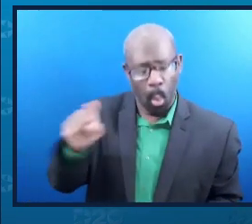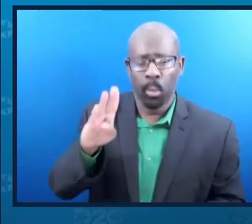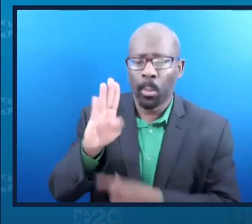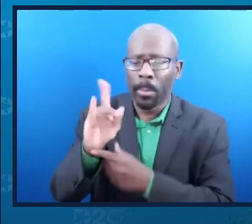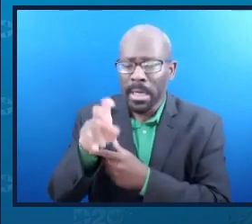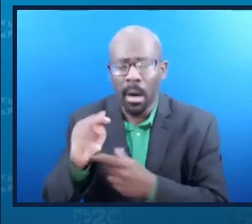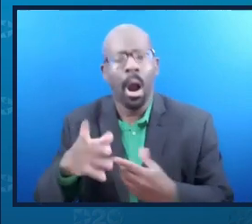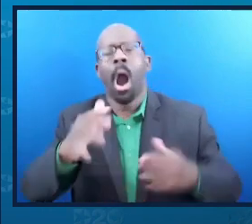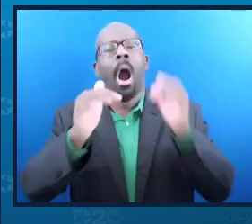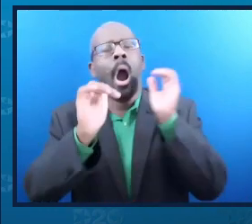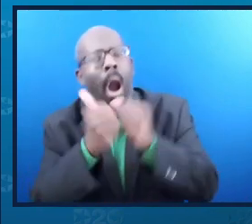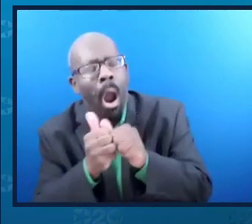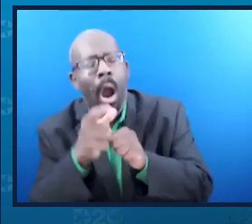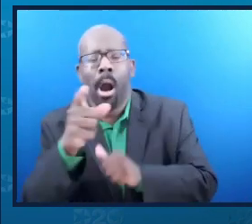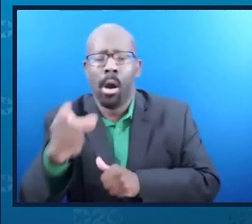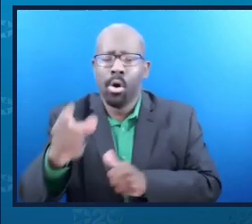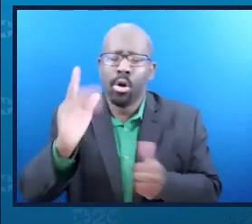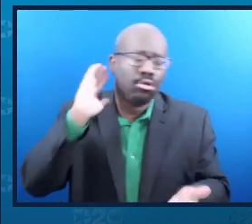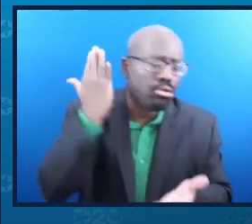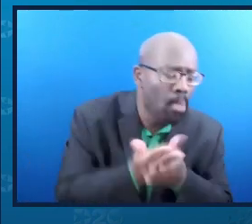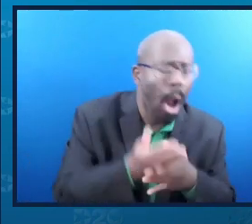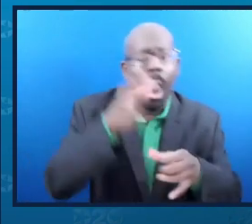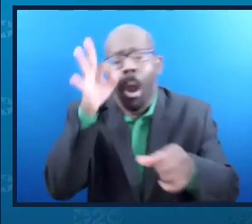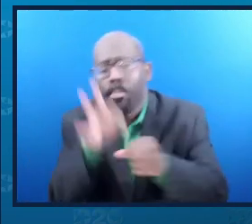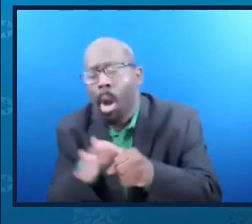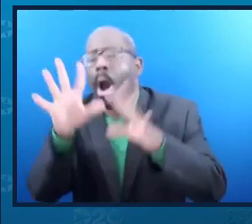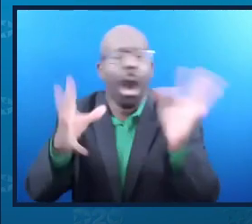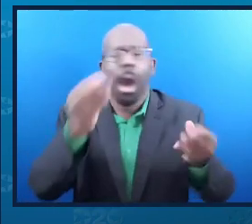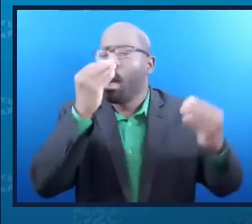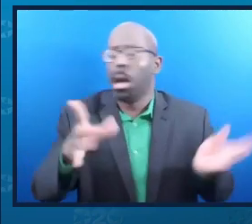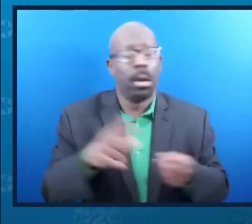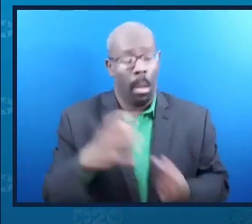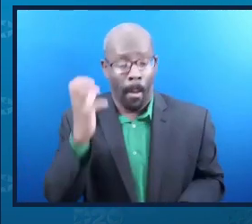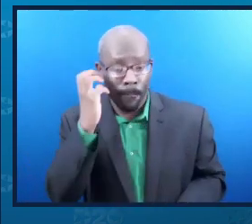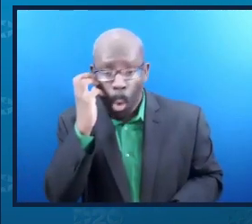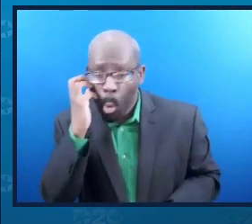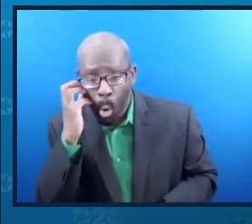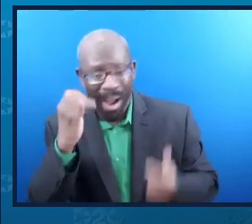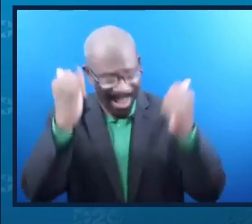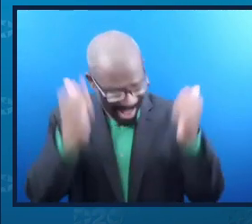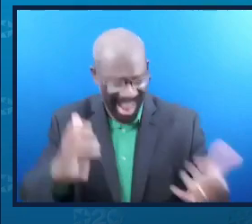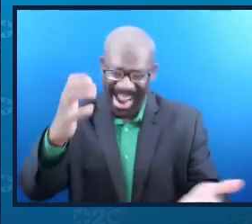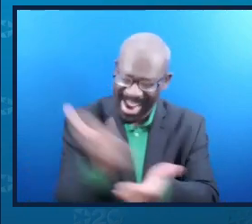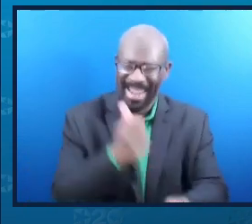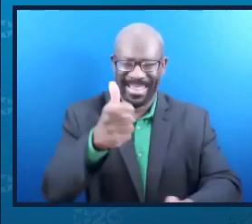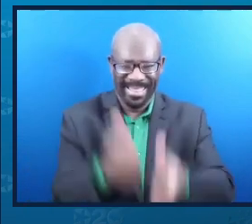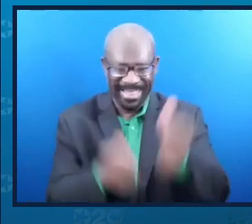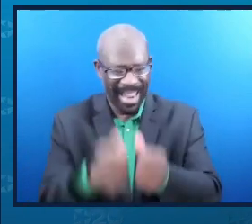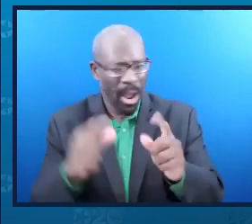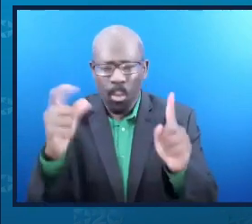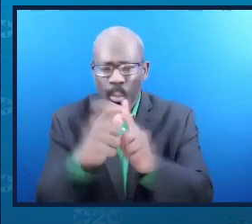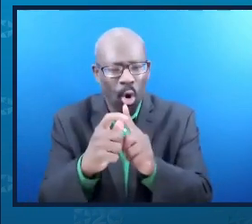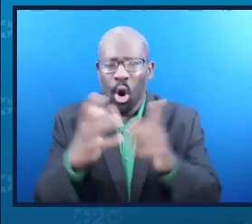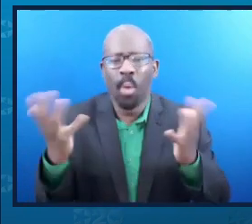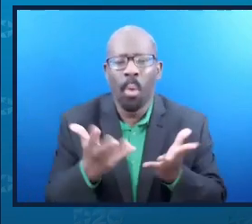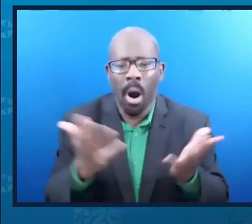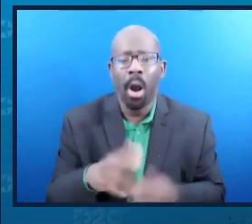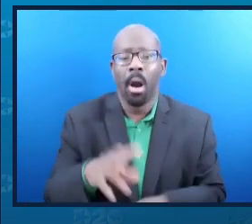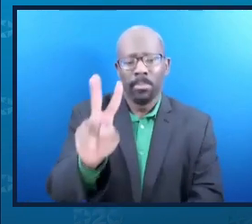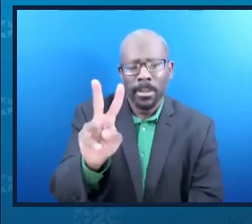SO PLEASE, TAKE OUT YOUR PHONE,